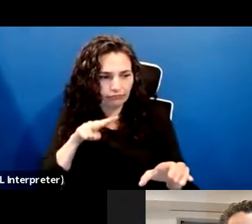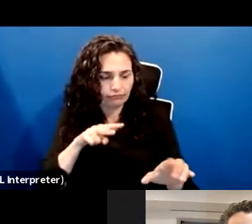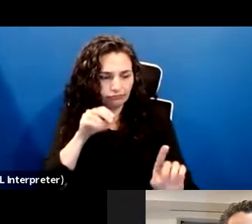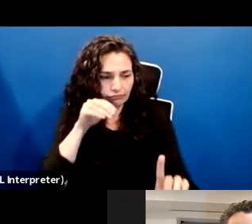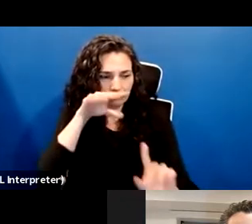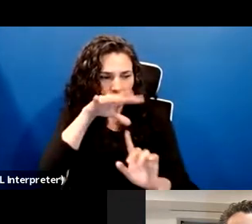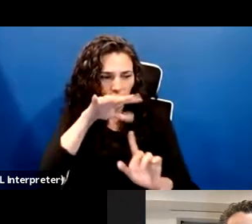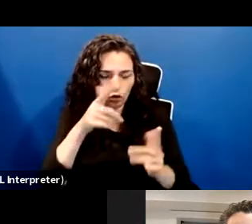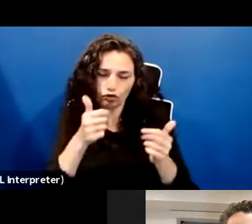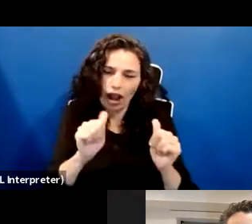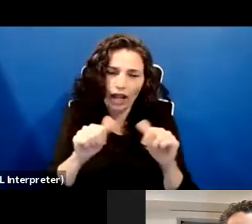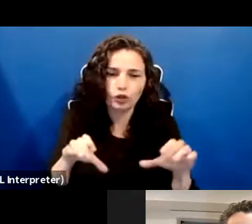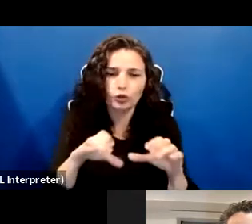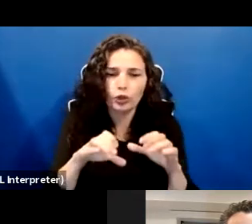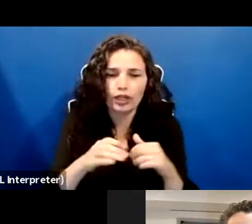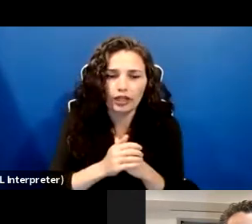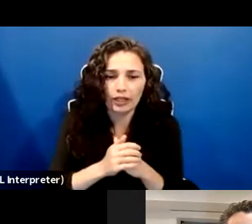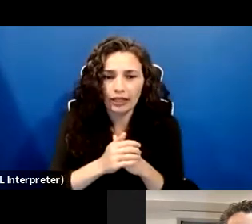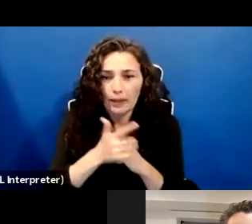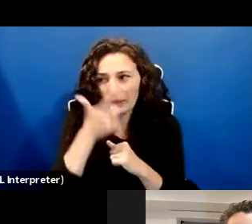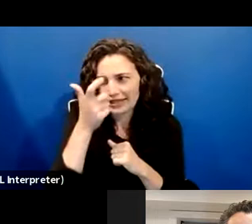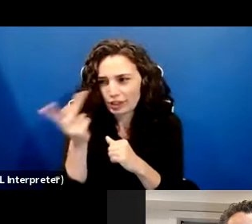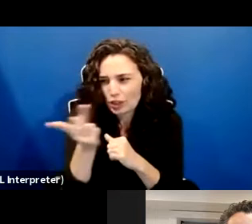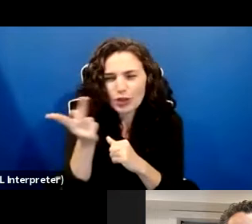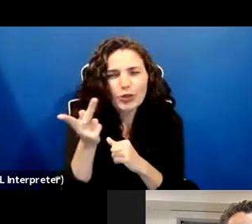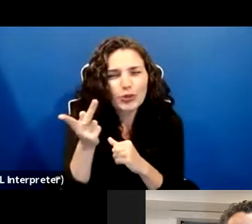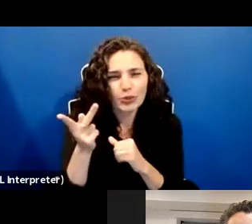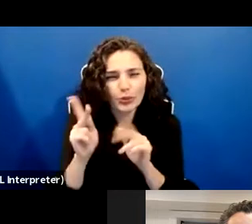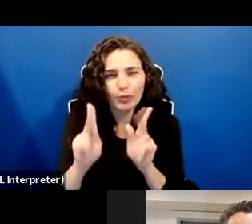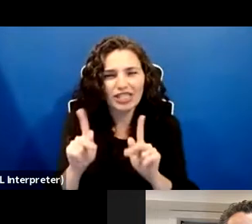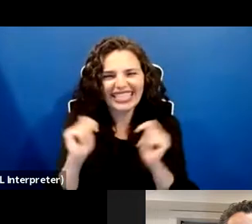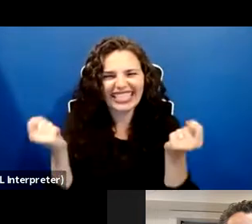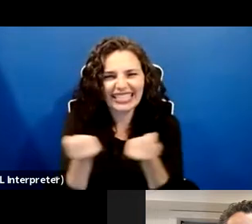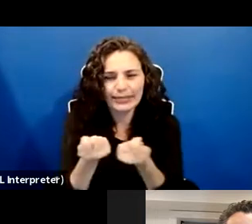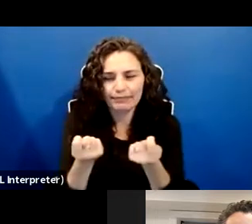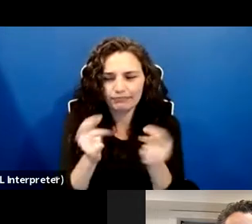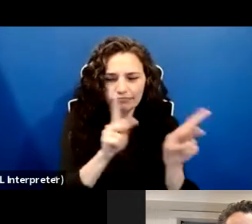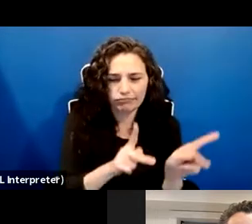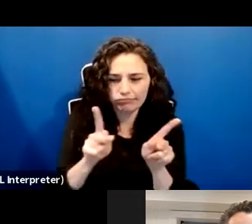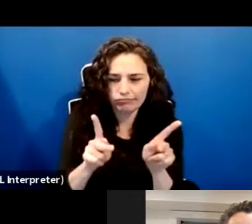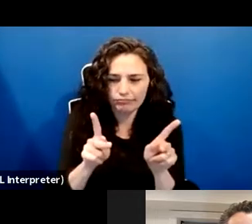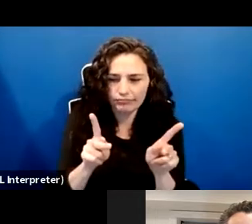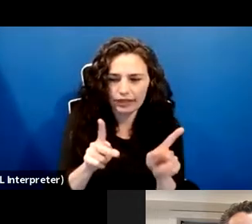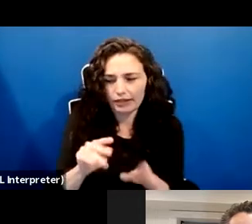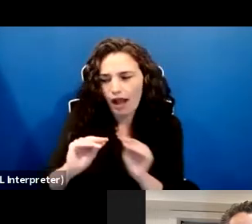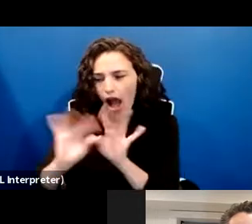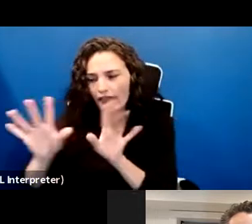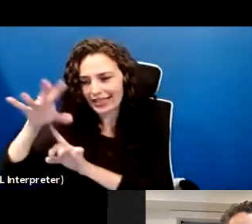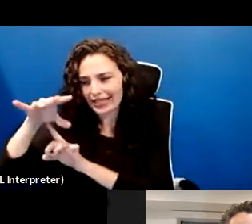you know, you're a two person team basically in there. Obviously, the camera will, whatever,